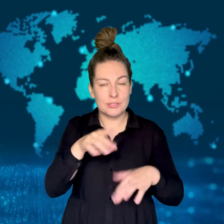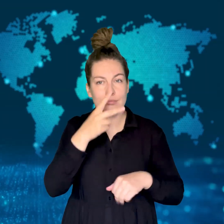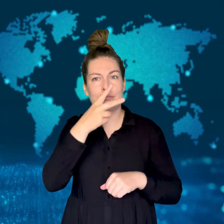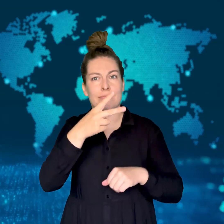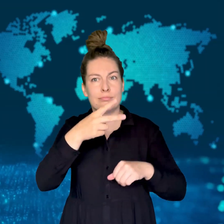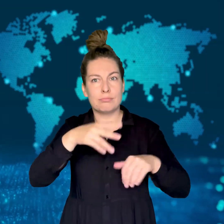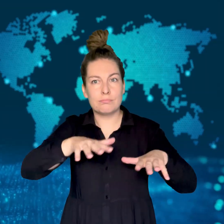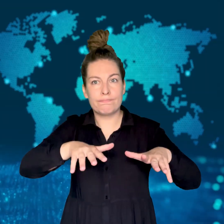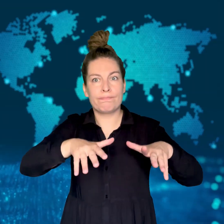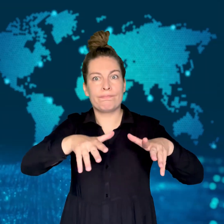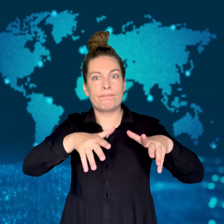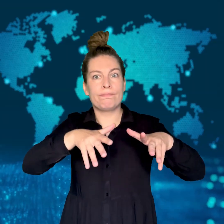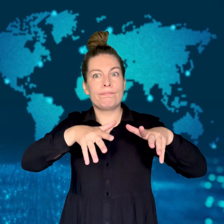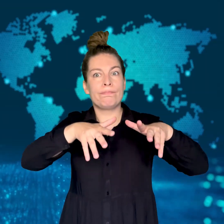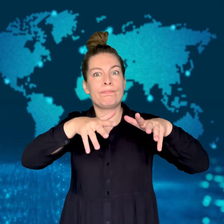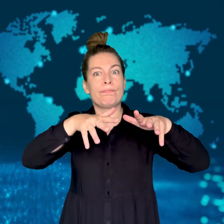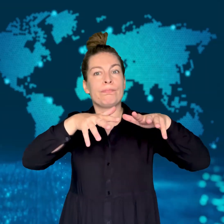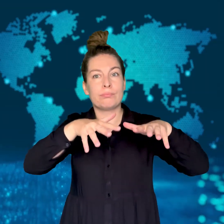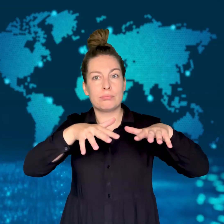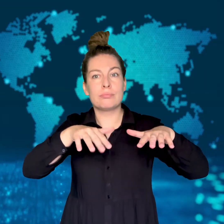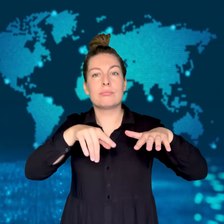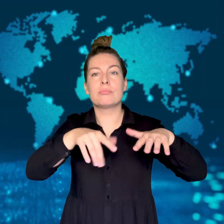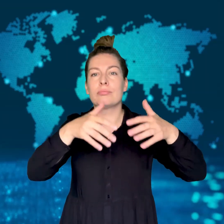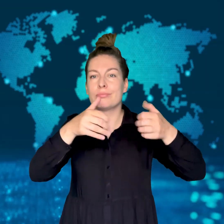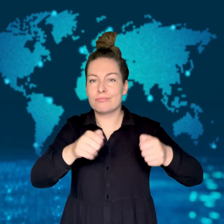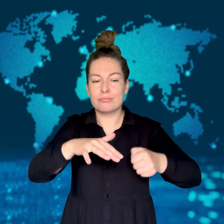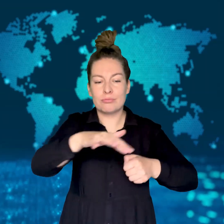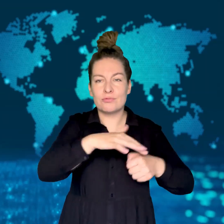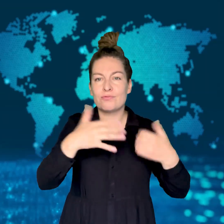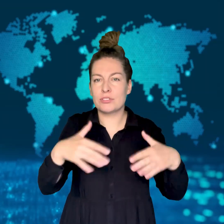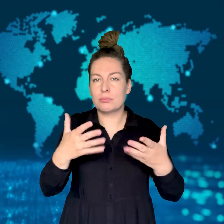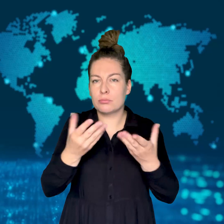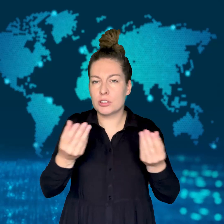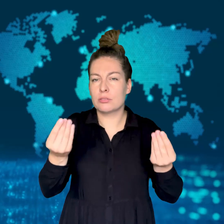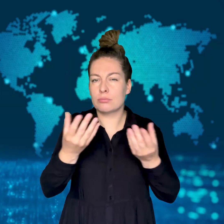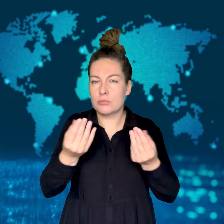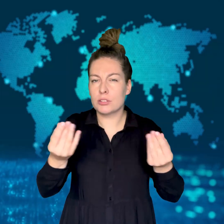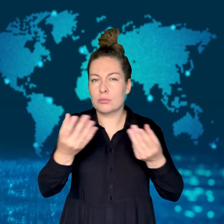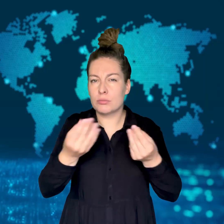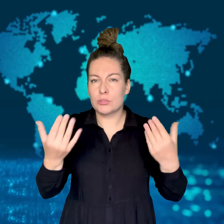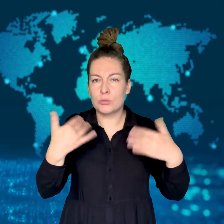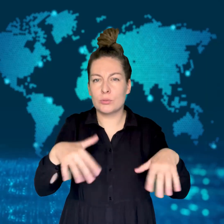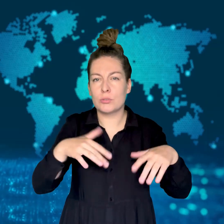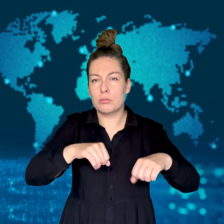Some of those earthquakes were as much as 4 or 5 on the Richter Scale,